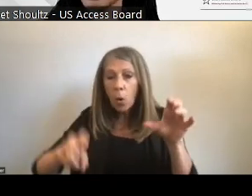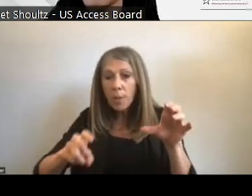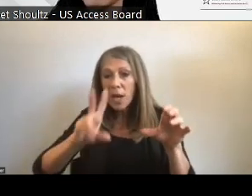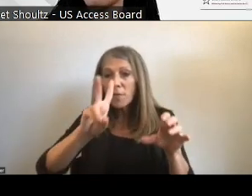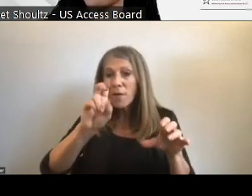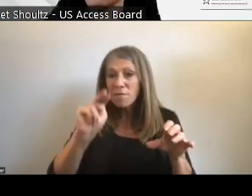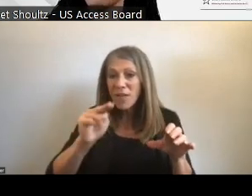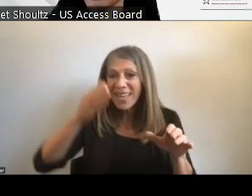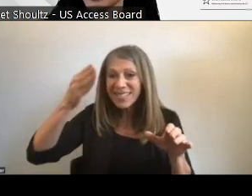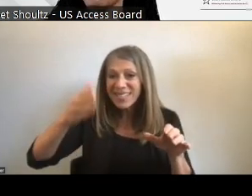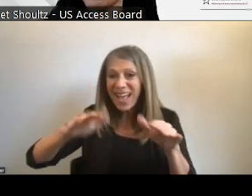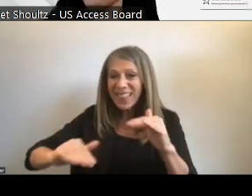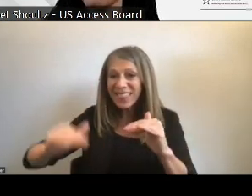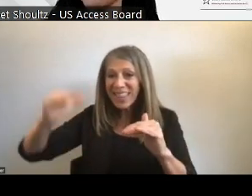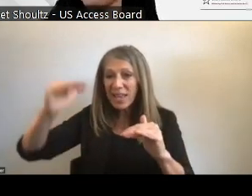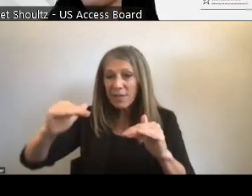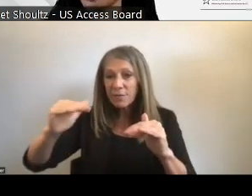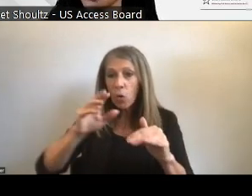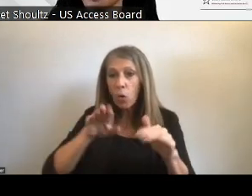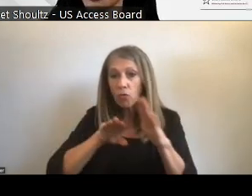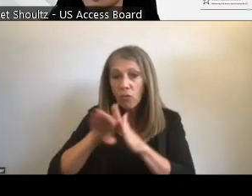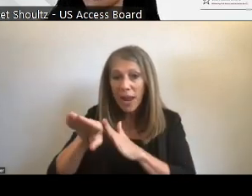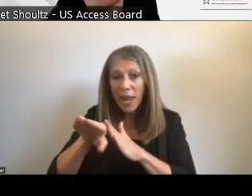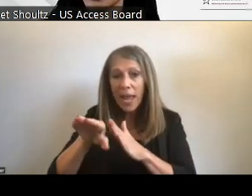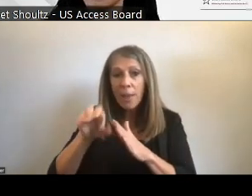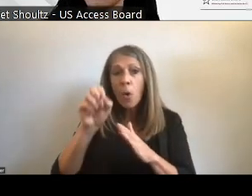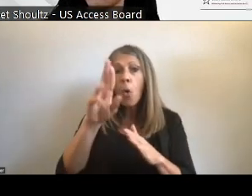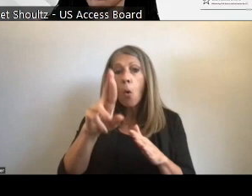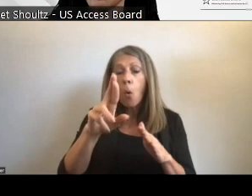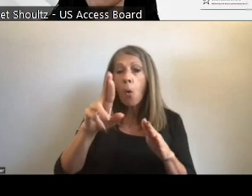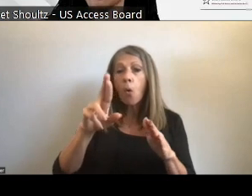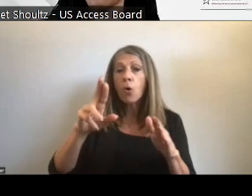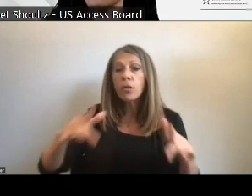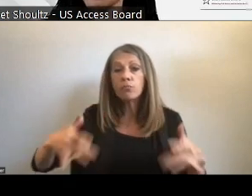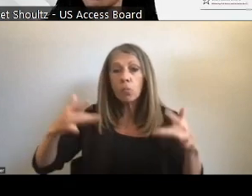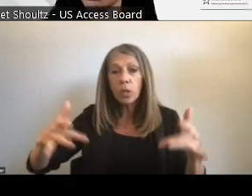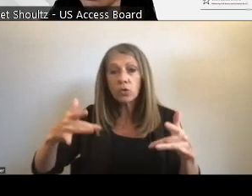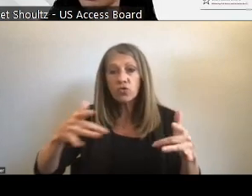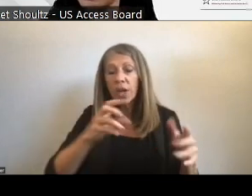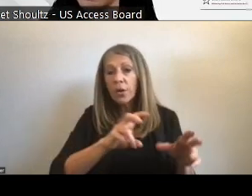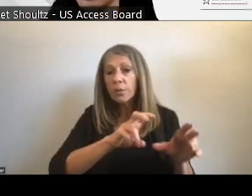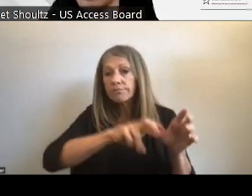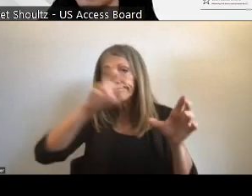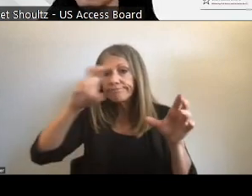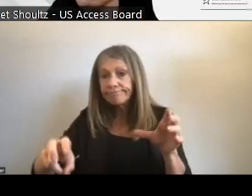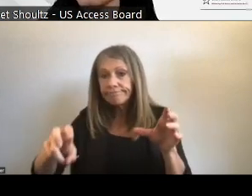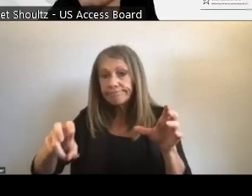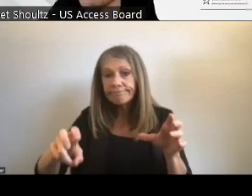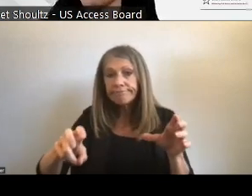side lift or ramp or the vehicle occupant to transfer to a wheelchair or scooter. Accessible